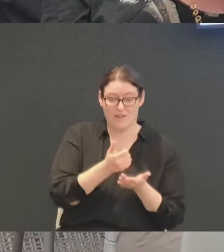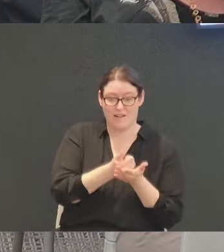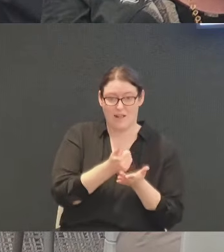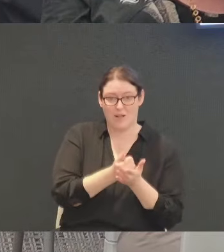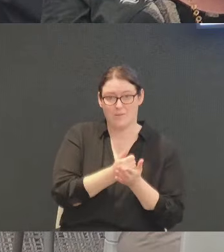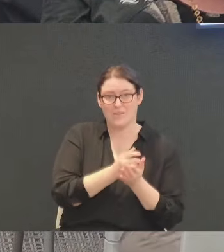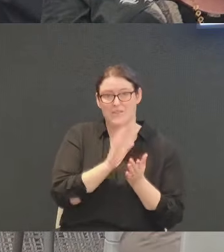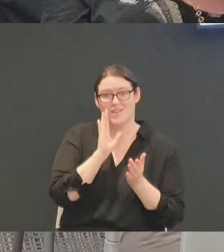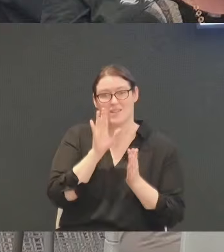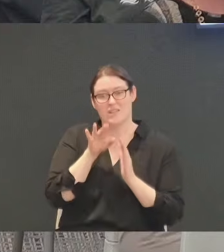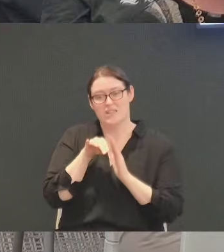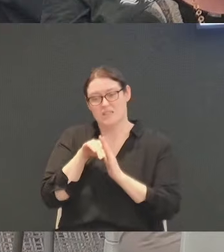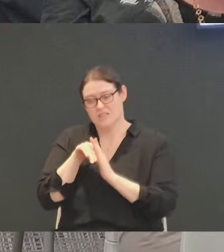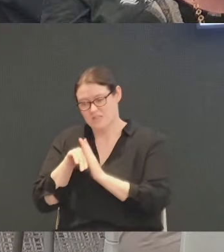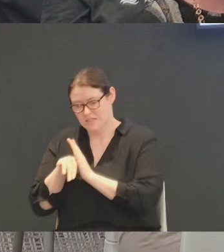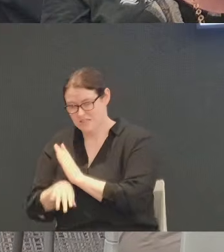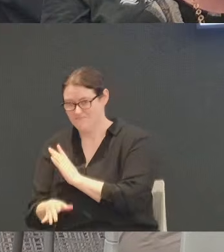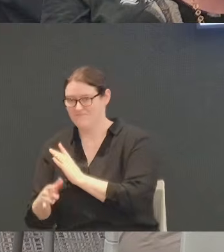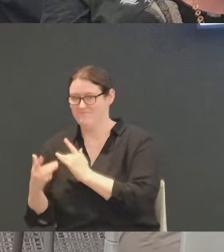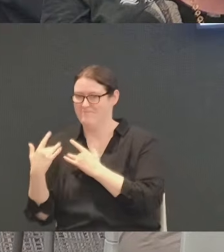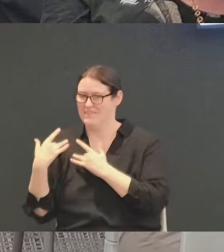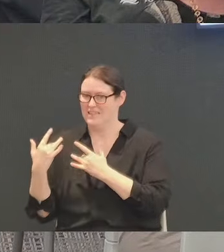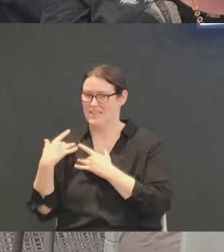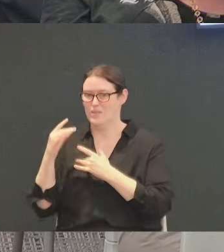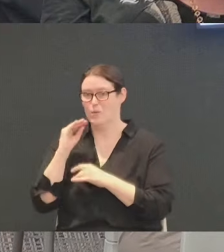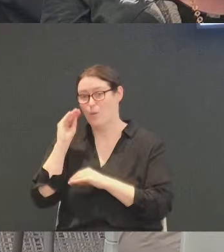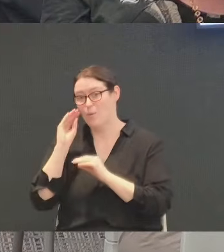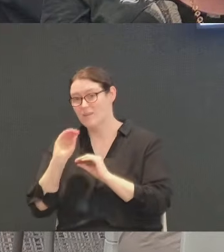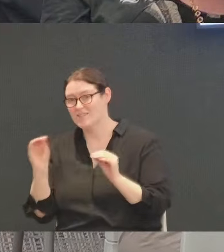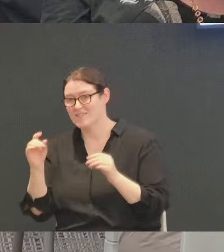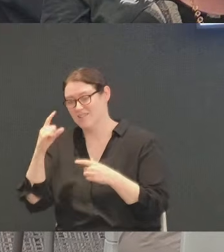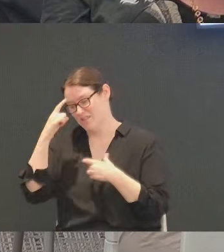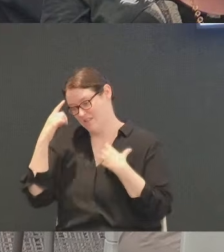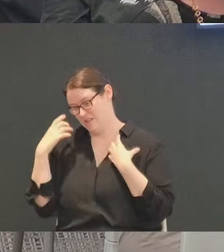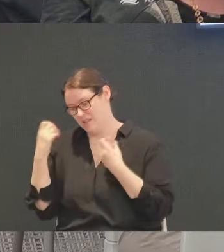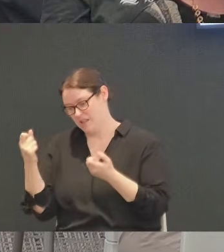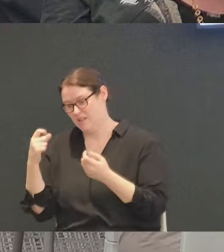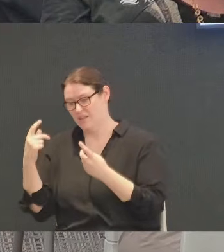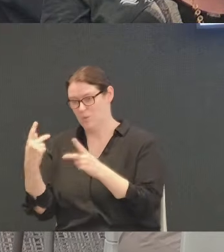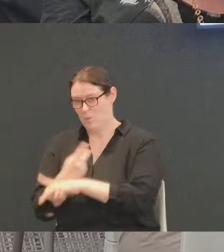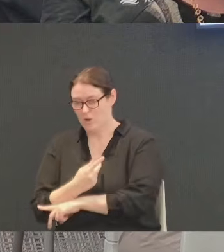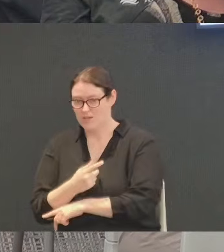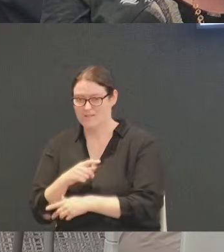and worsening mental health symptomology. I ask you to stand with the children and families who